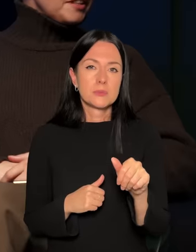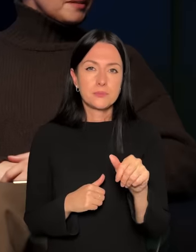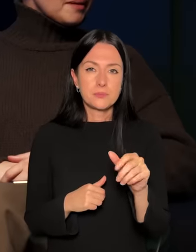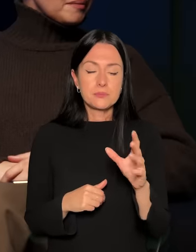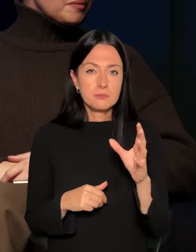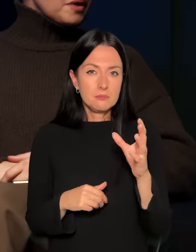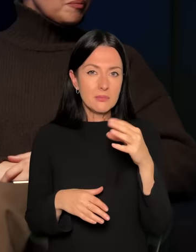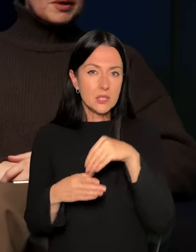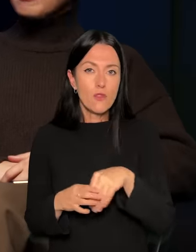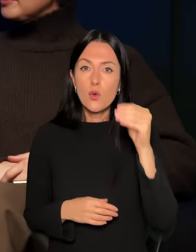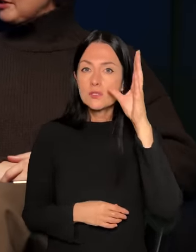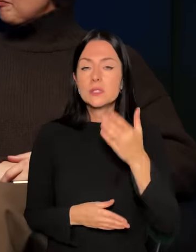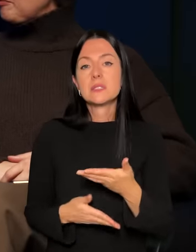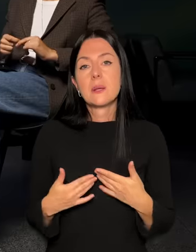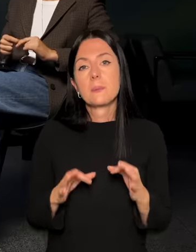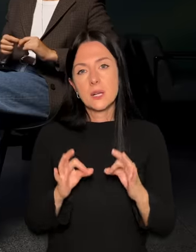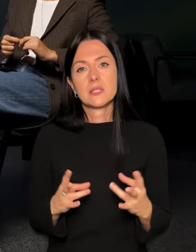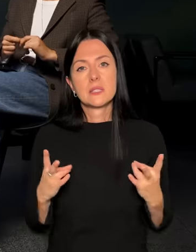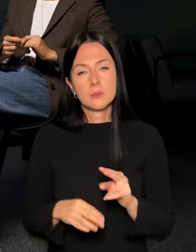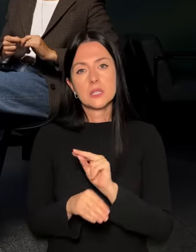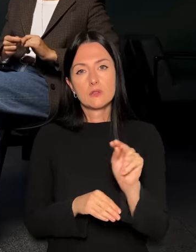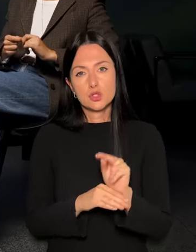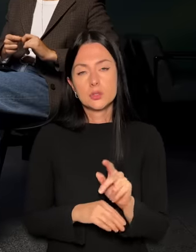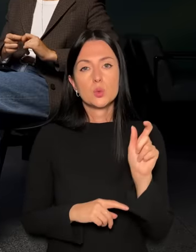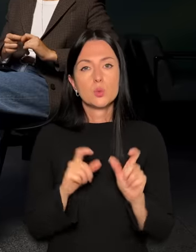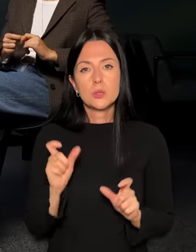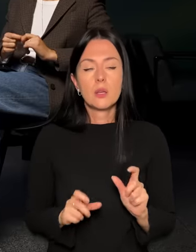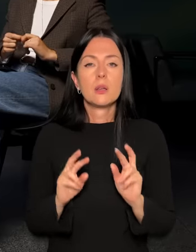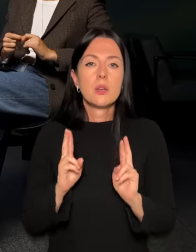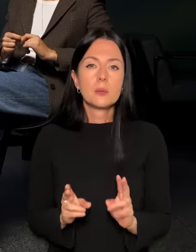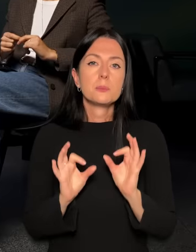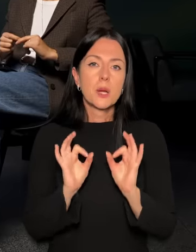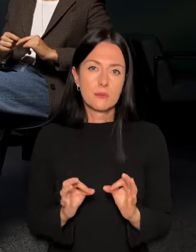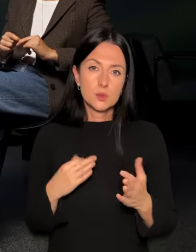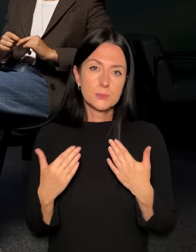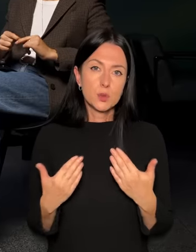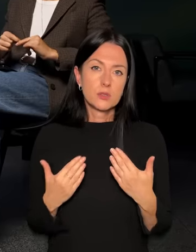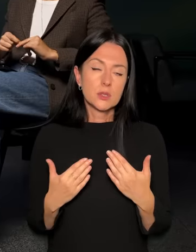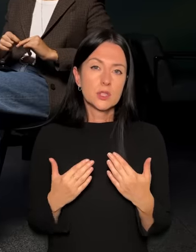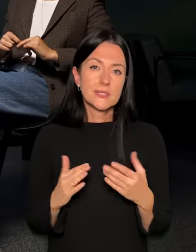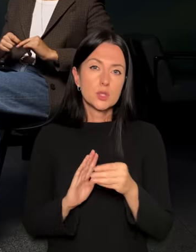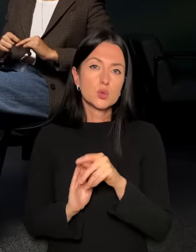We really need to teach people how to communicate properly with people with disabilities